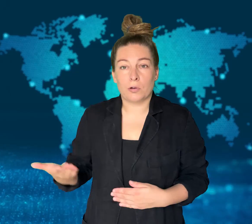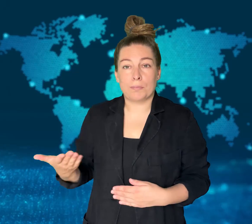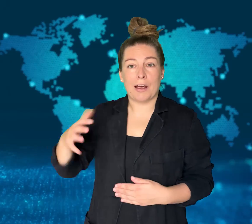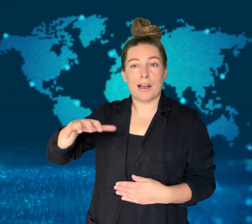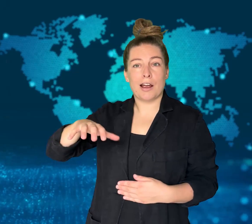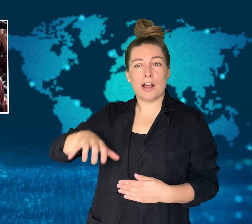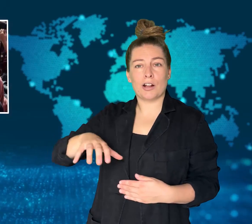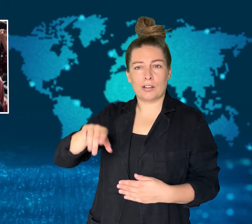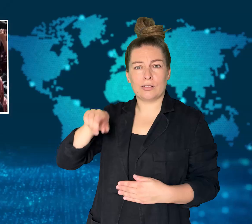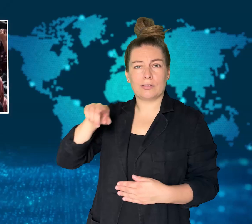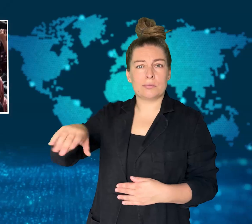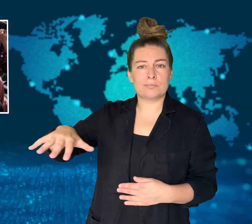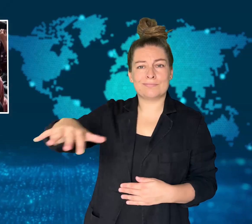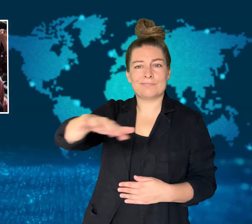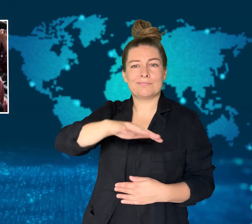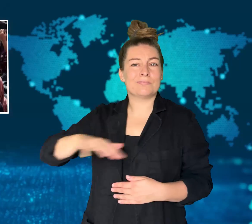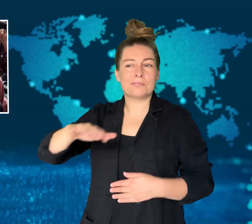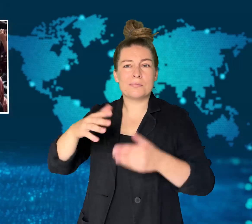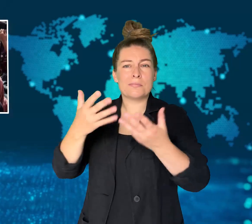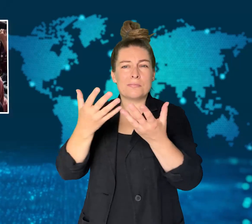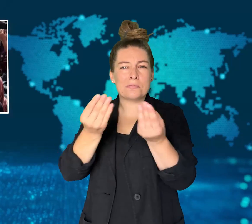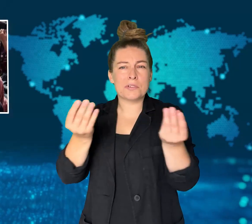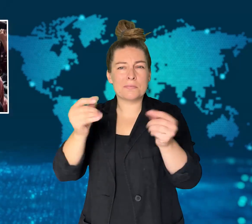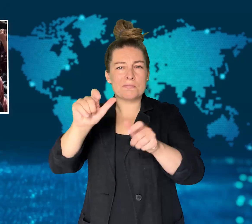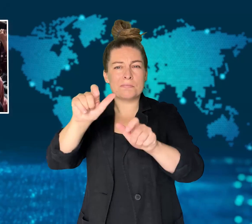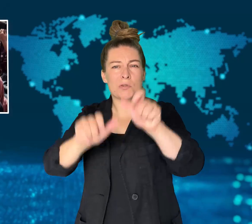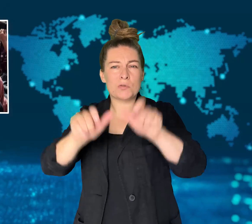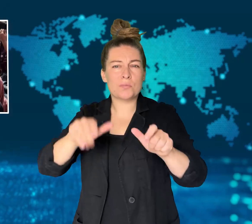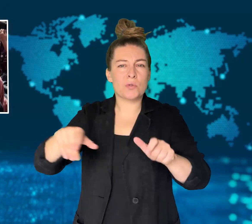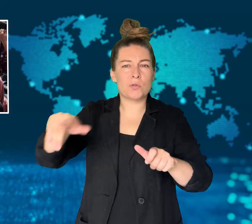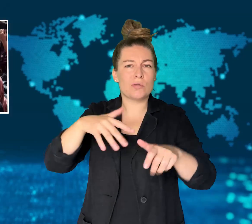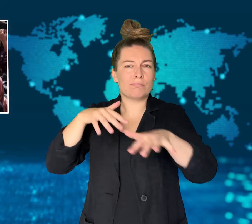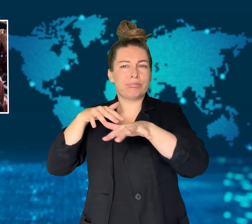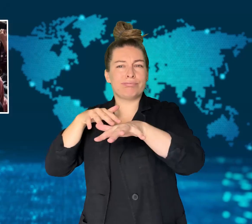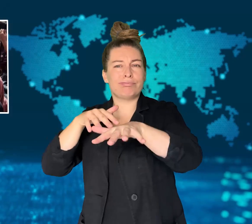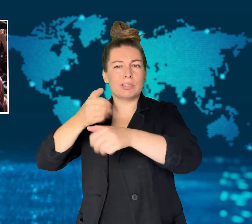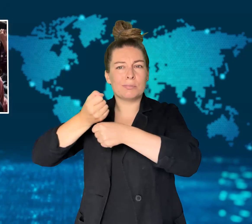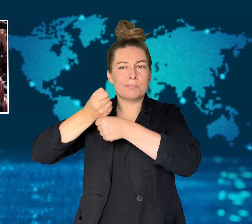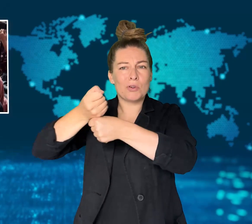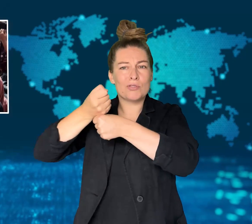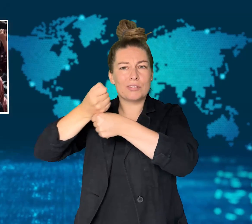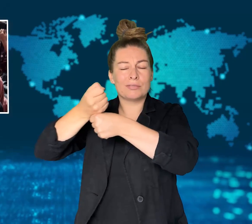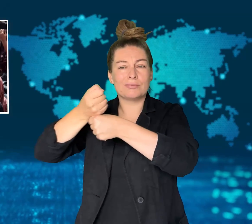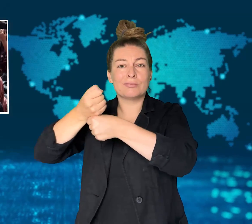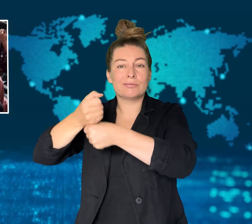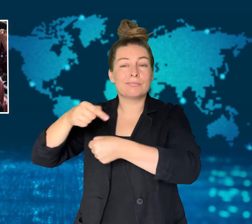[MONIKA]: The Prime Minister of Bangladesh has resigned